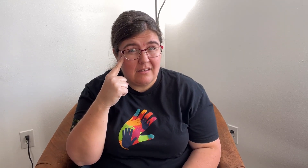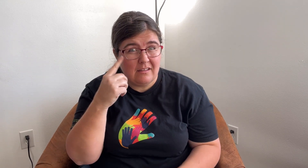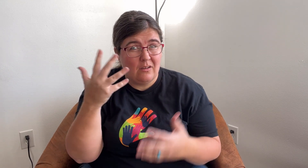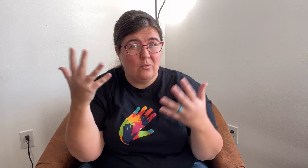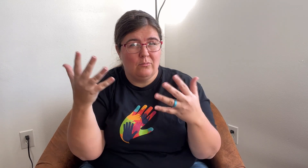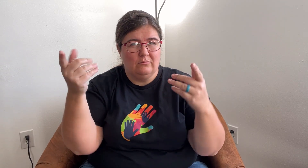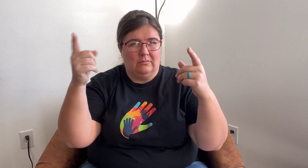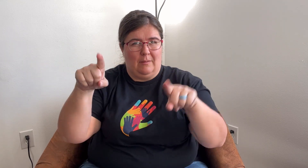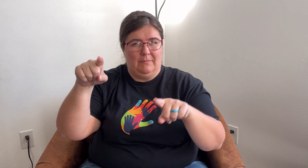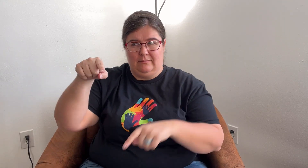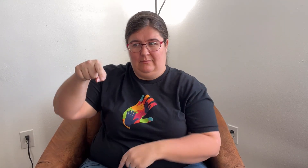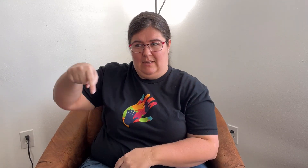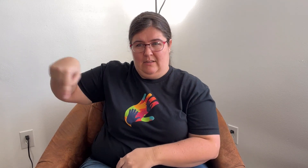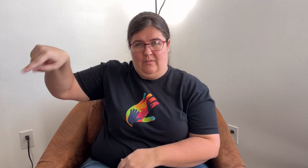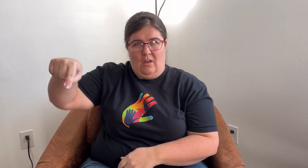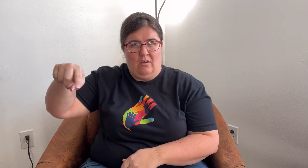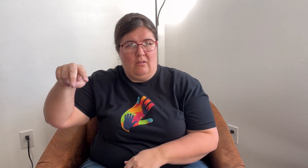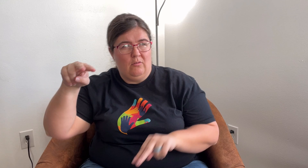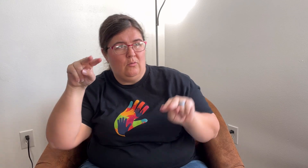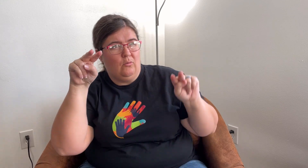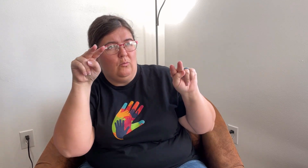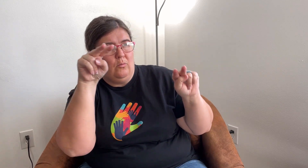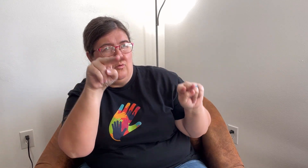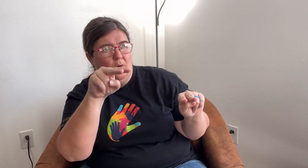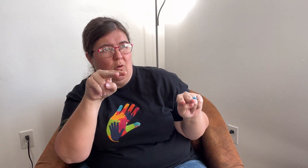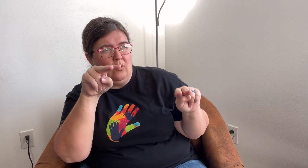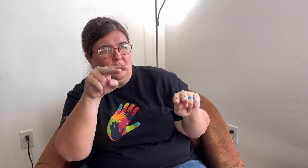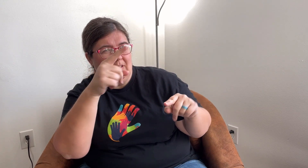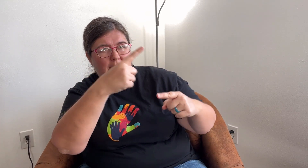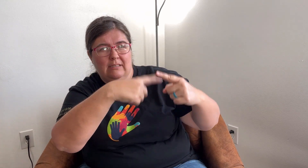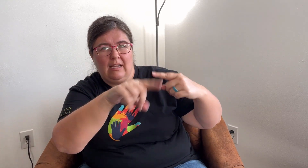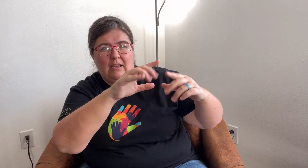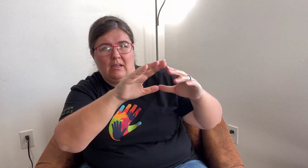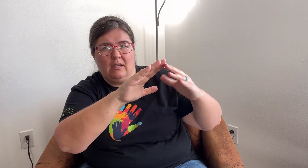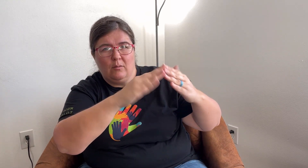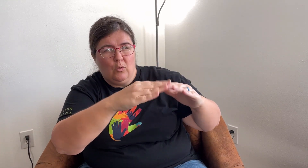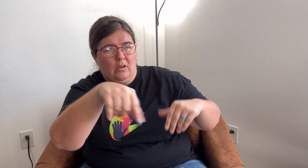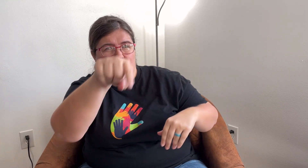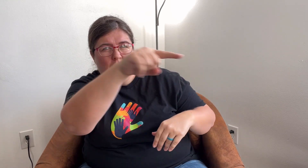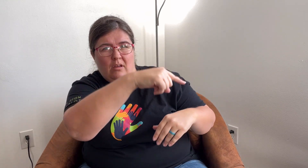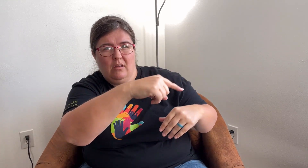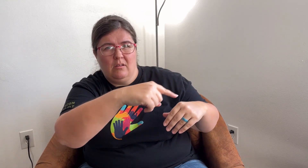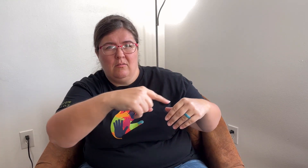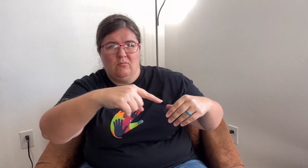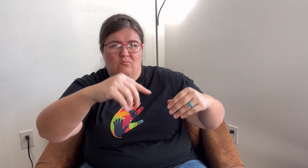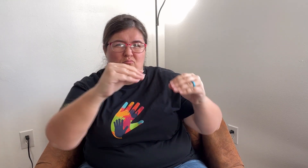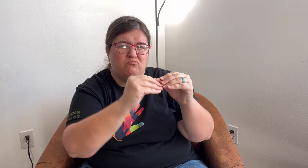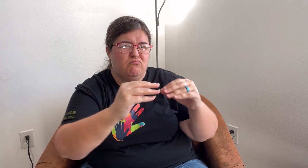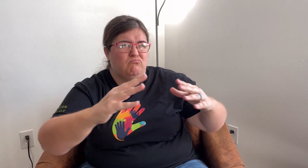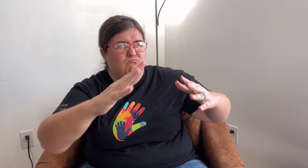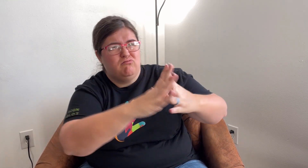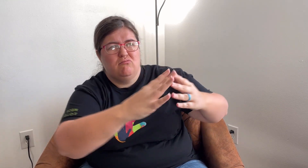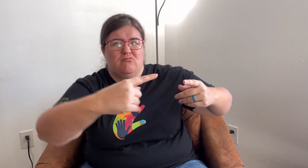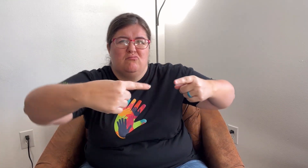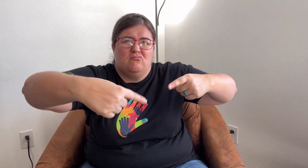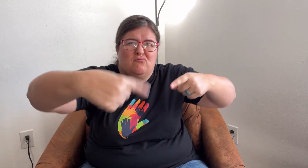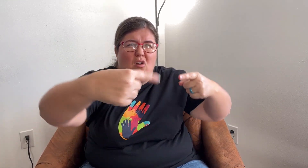I think what's happening is this. They're watching the signing community and seeing the clashes,